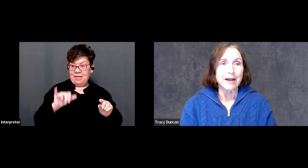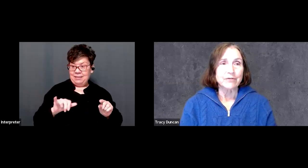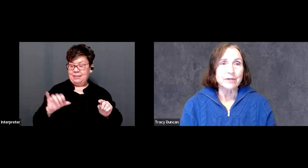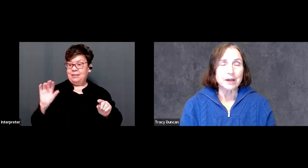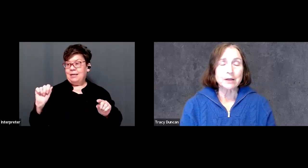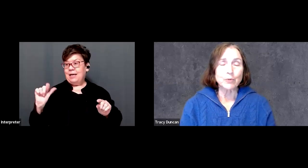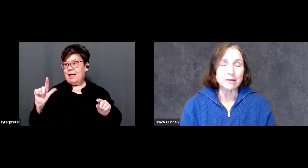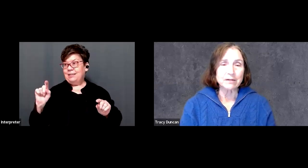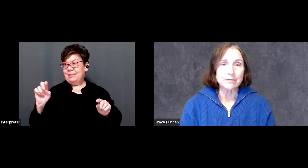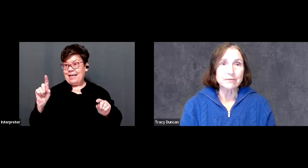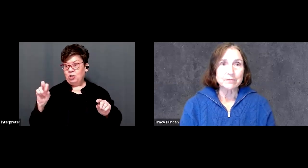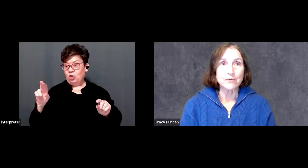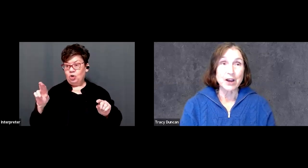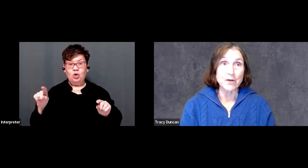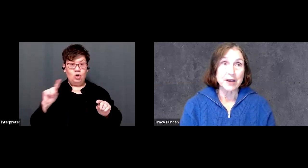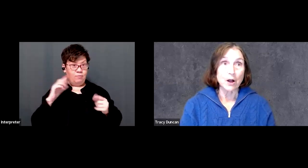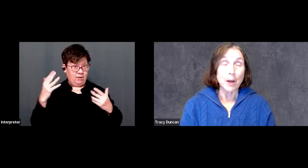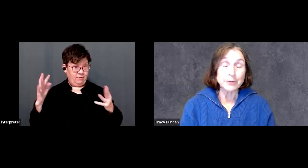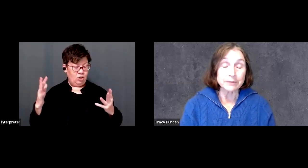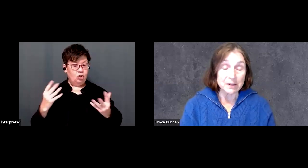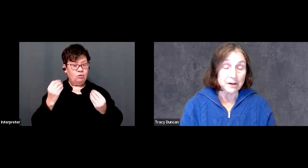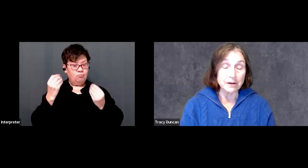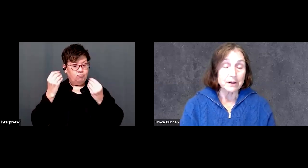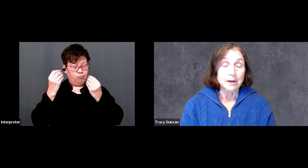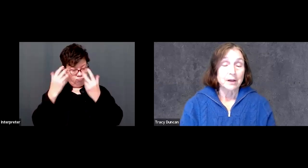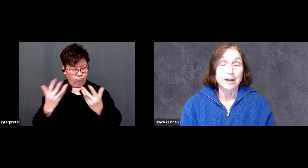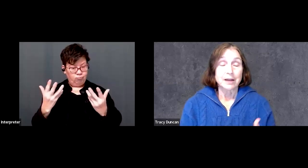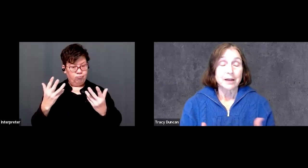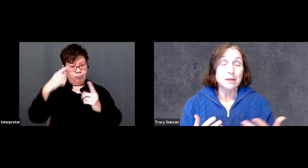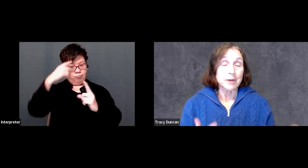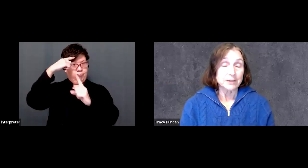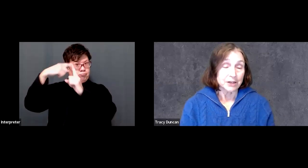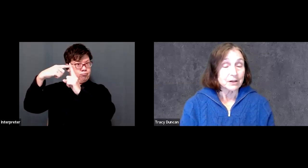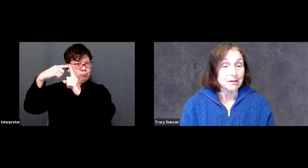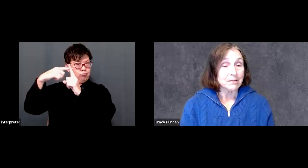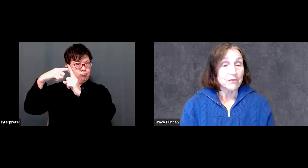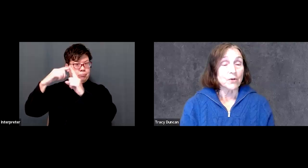have expressed very optimistic expectations